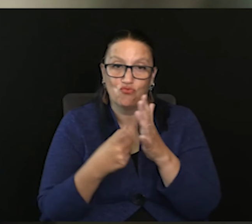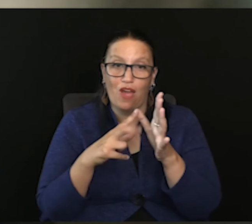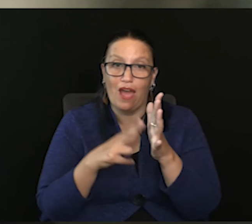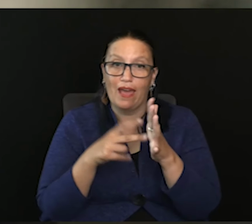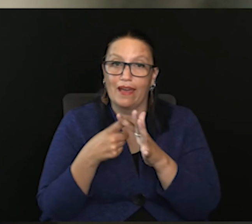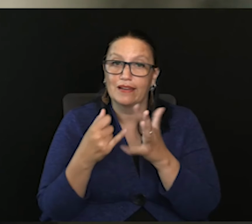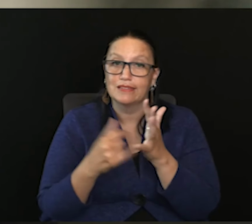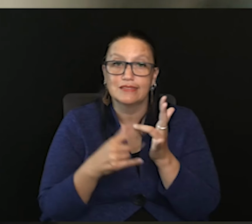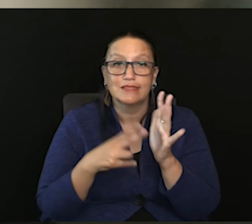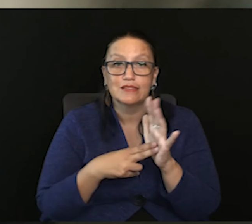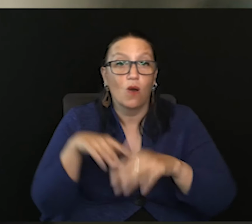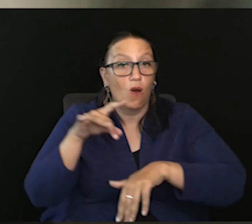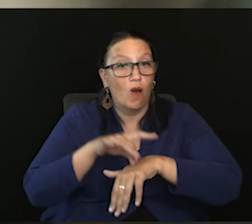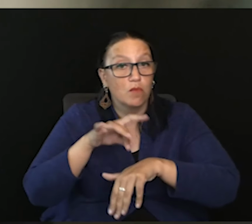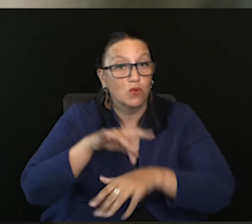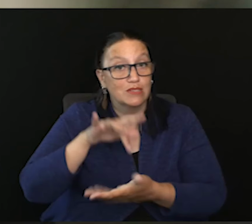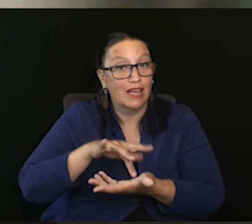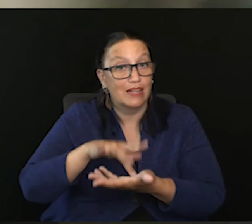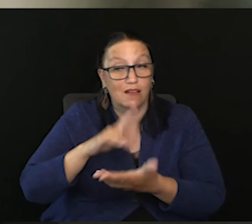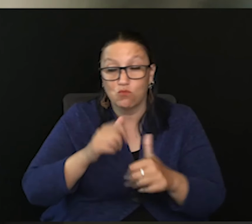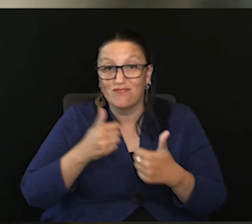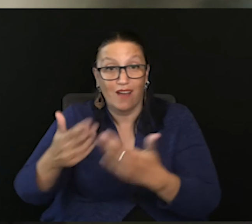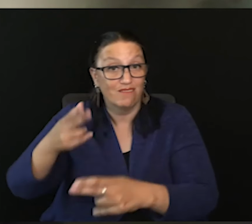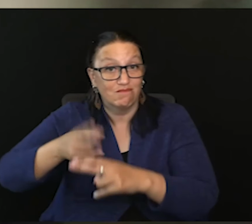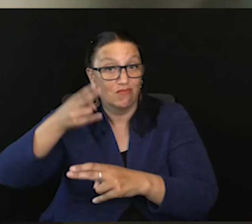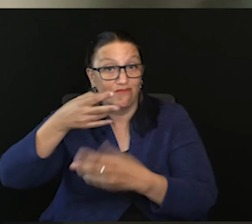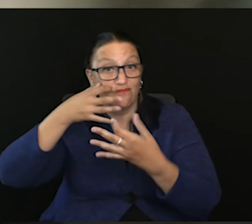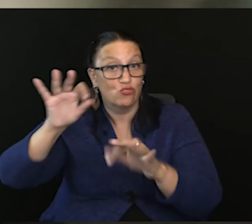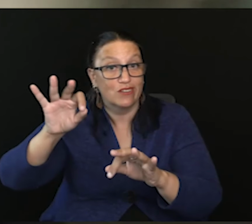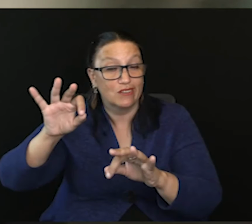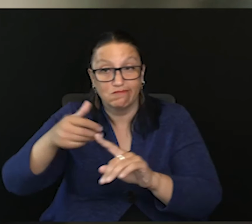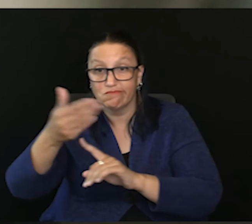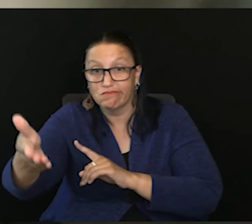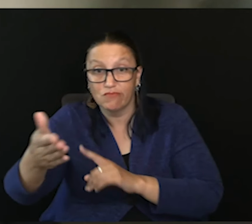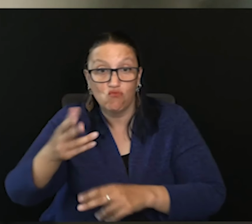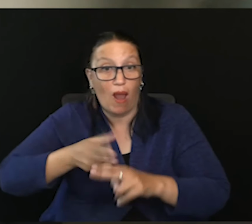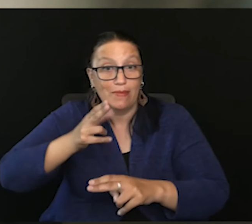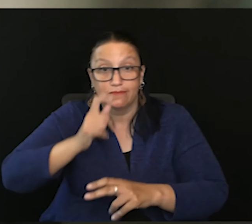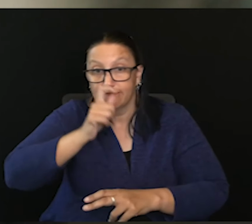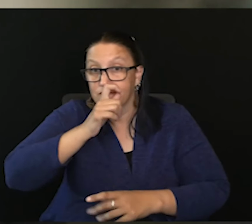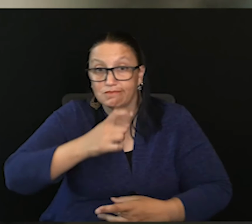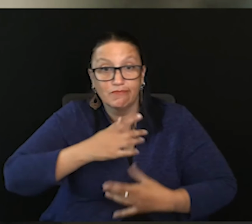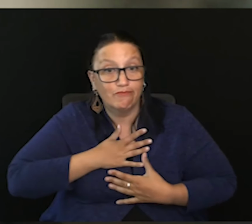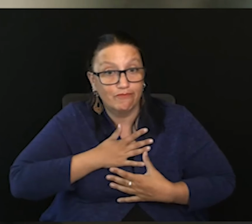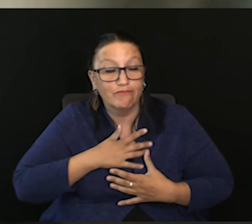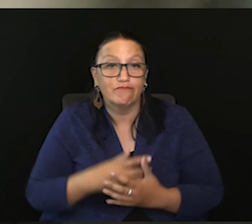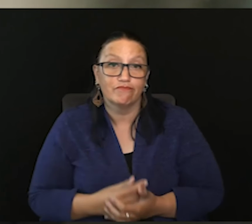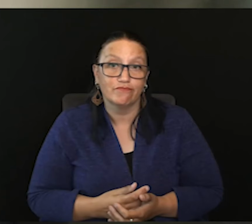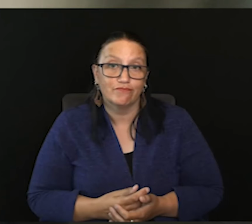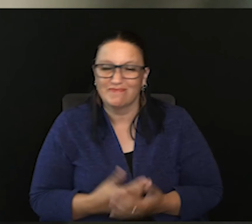Hospital Centre that have done an amazing job testing. They provided her with a rapid antigen test based on her description of the circumstances.